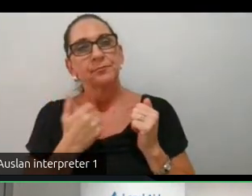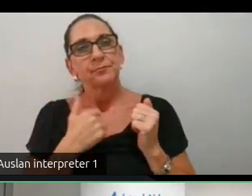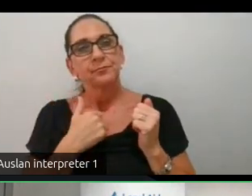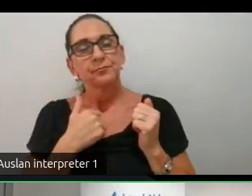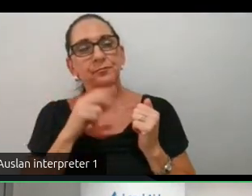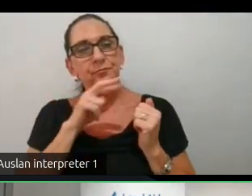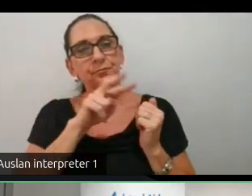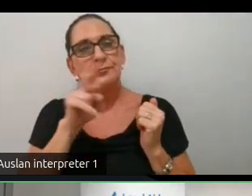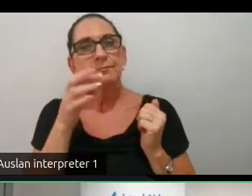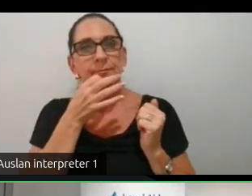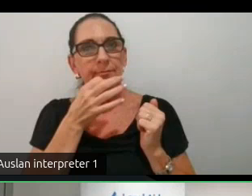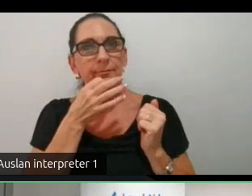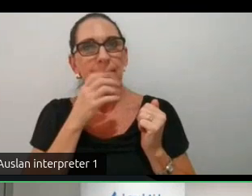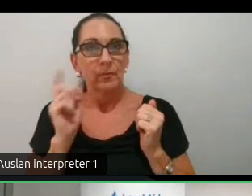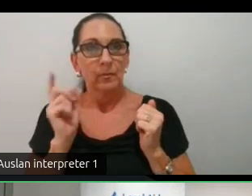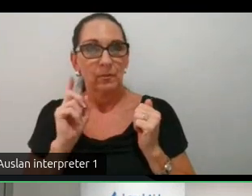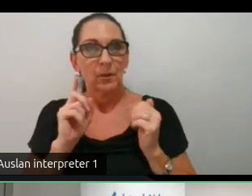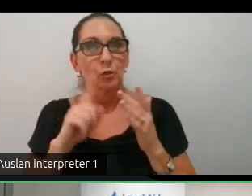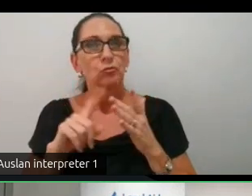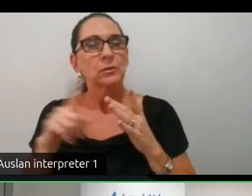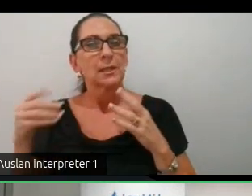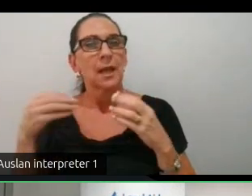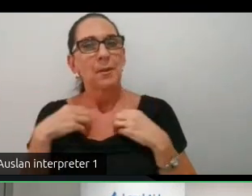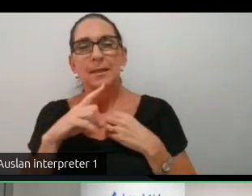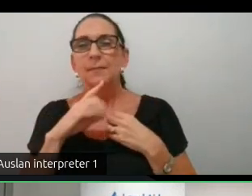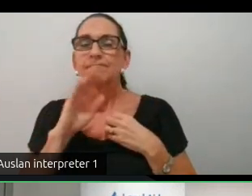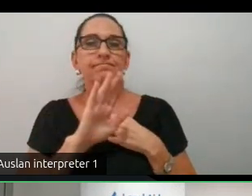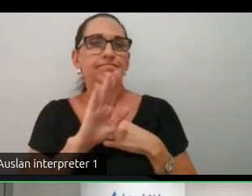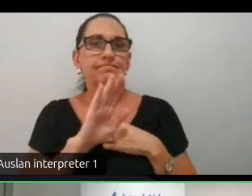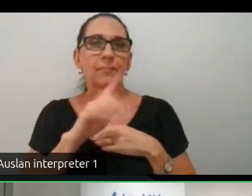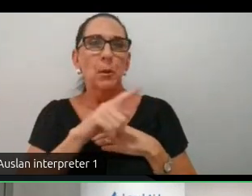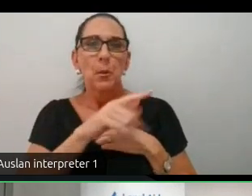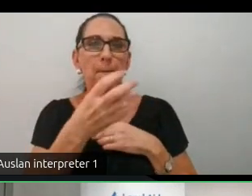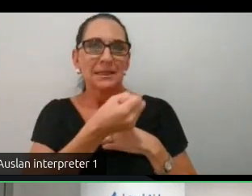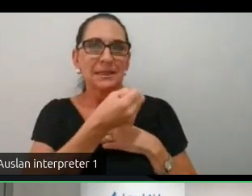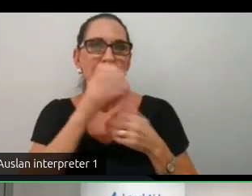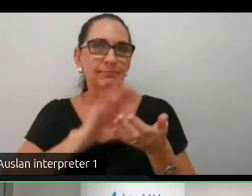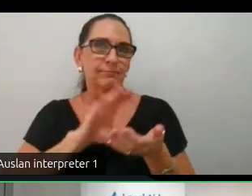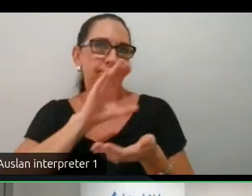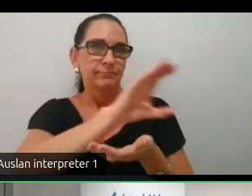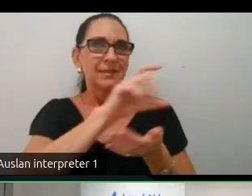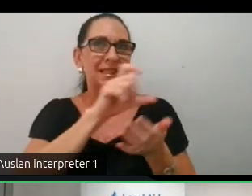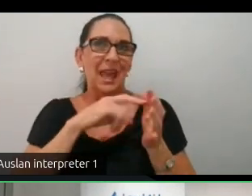we've seen a bit is where the insurance company says, "Oh, no. You have to take a cash settlement.